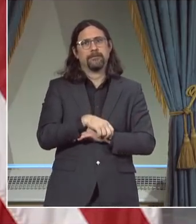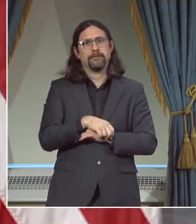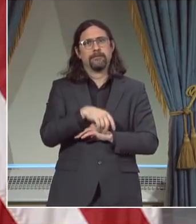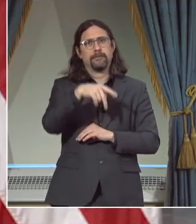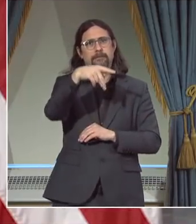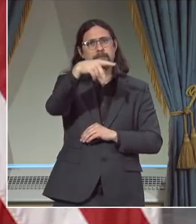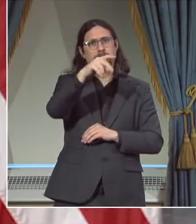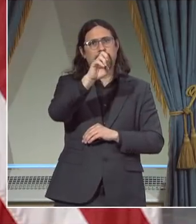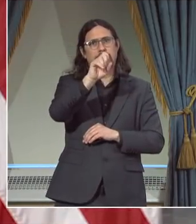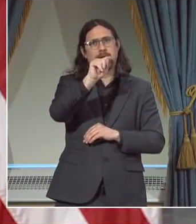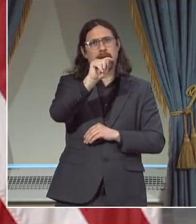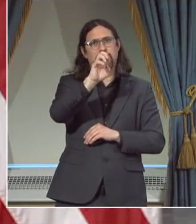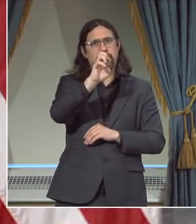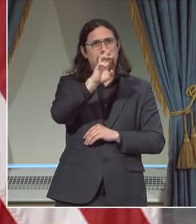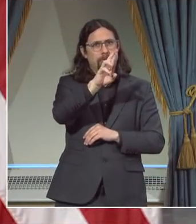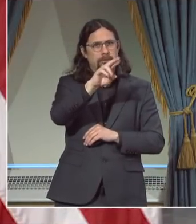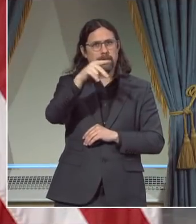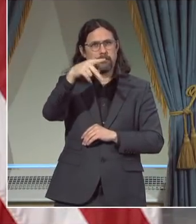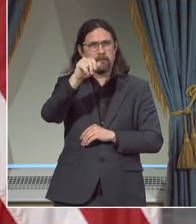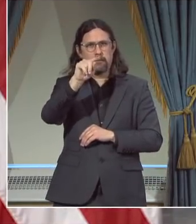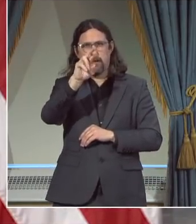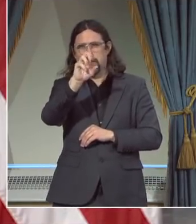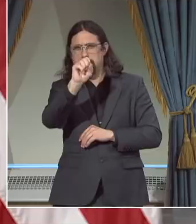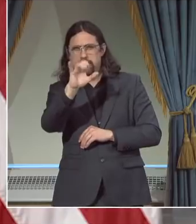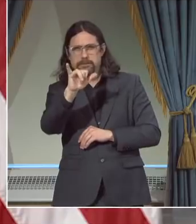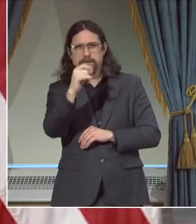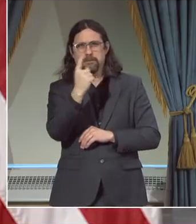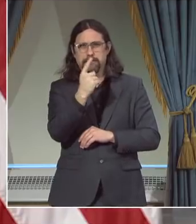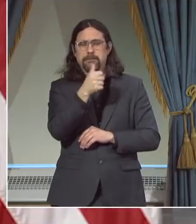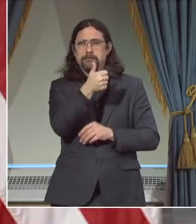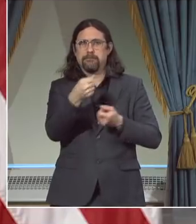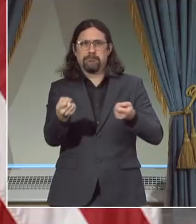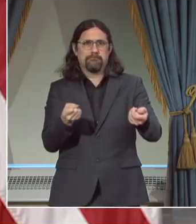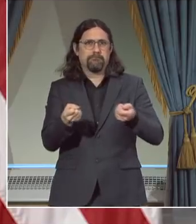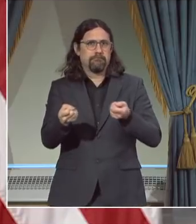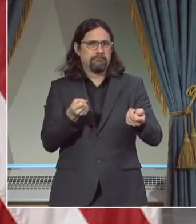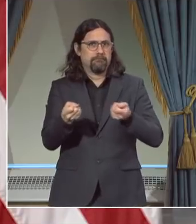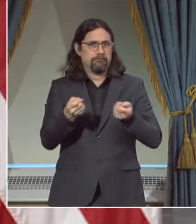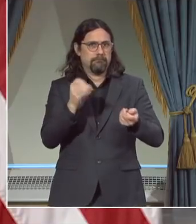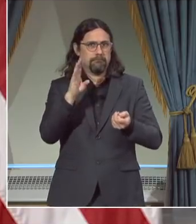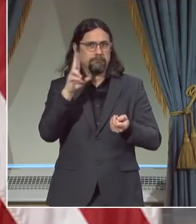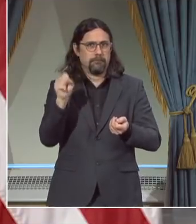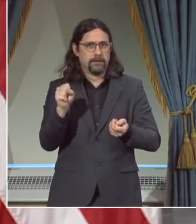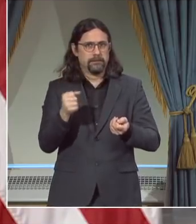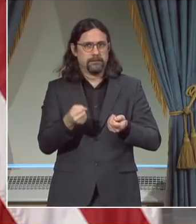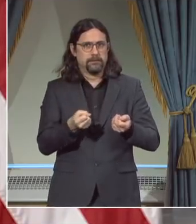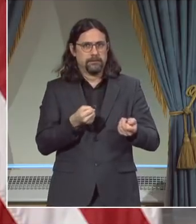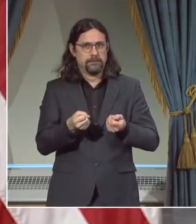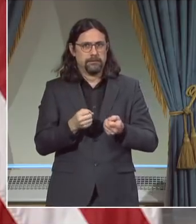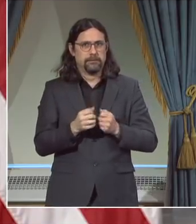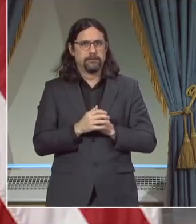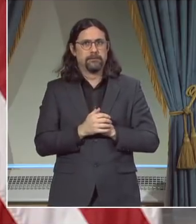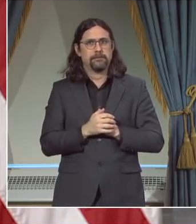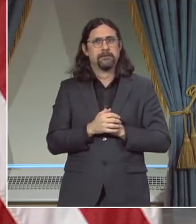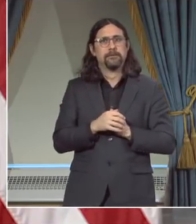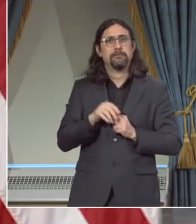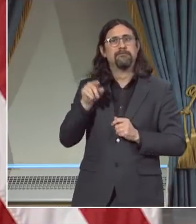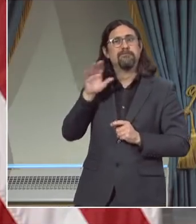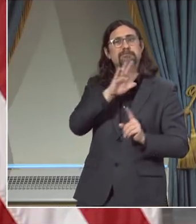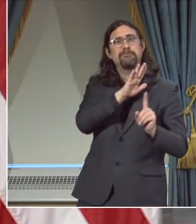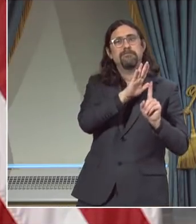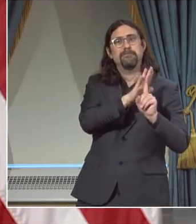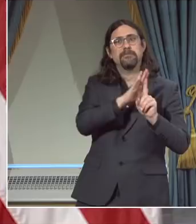TRANSIT, PETER